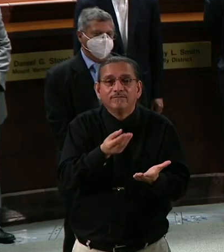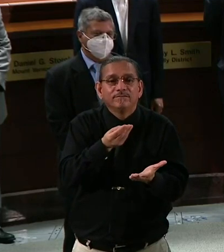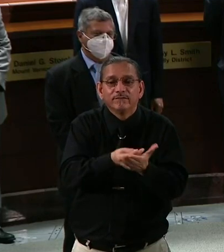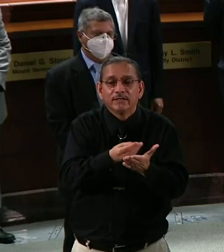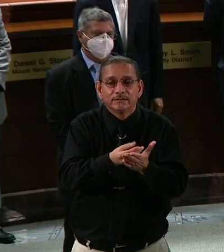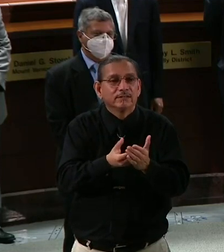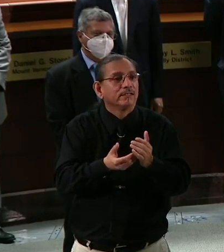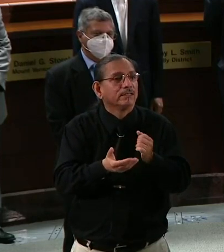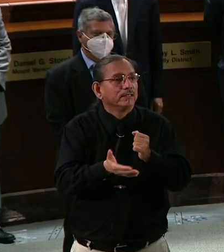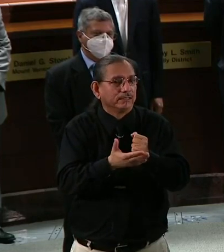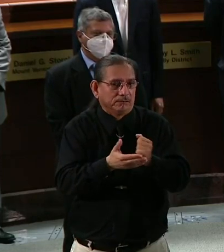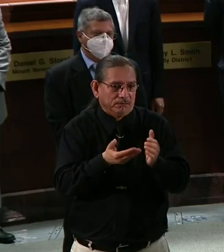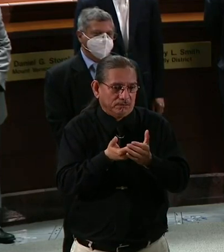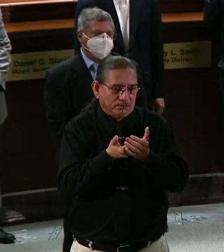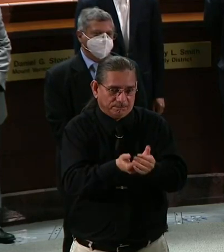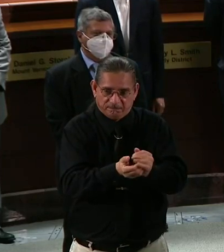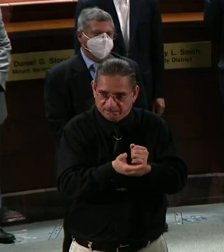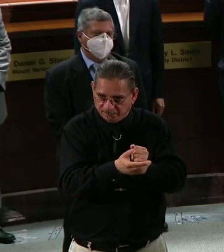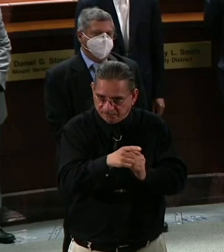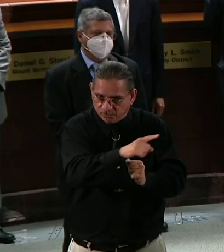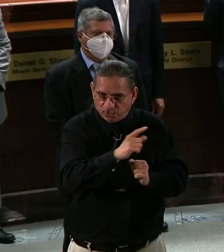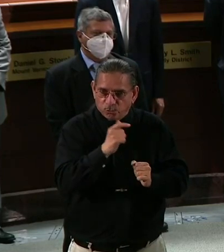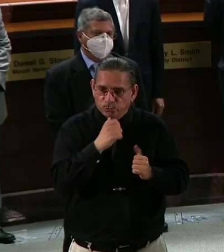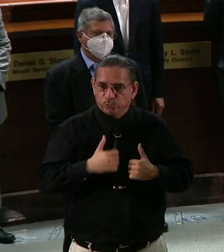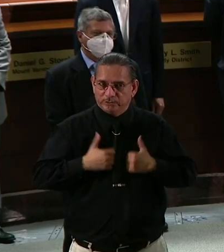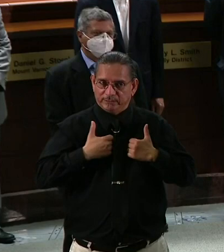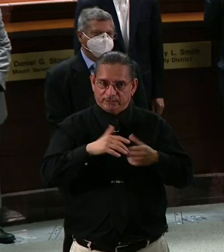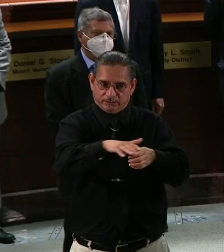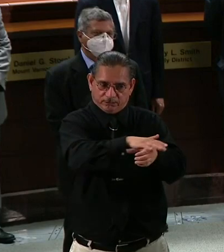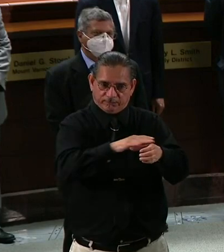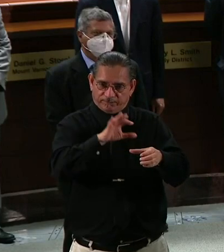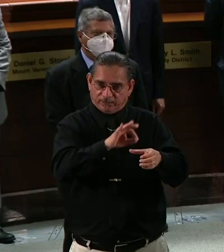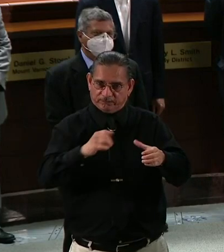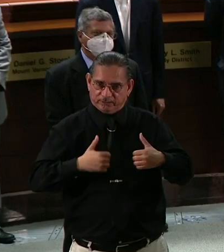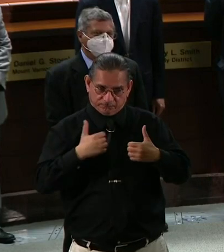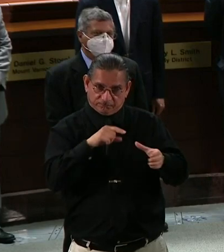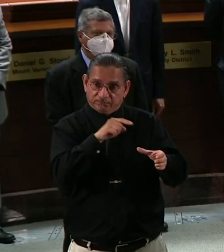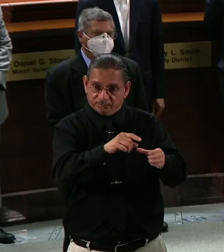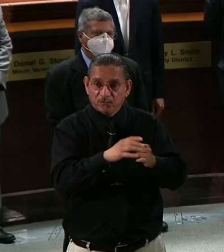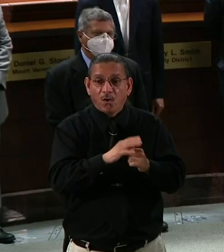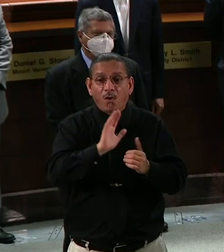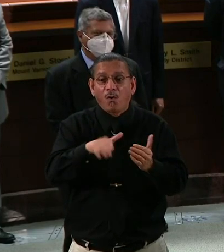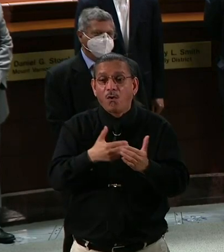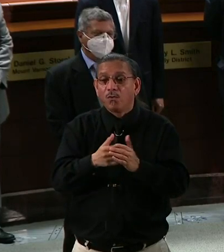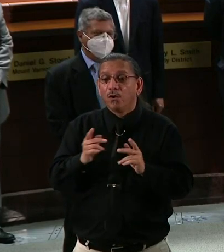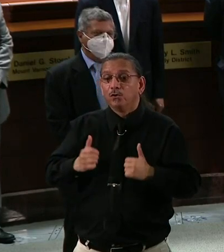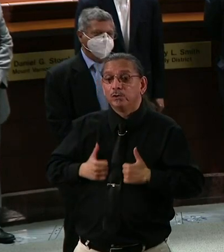SO HUNDRED THE OF THE MATCH. SUPPLIES TO ASSIST THE OTHER